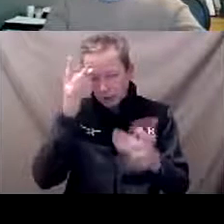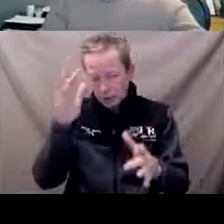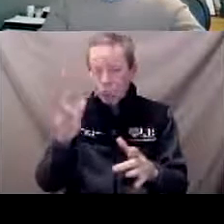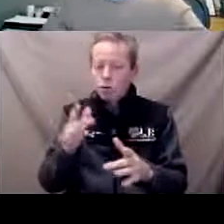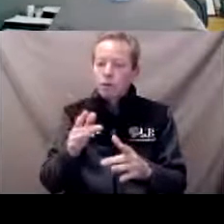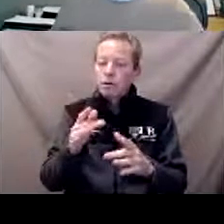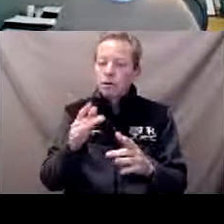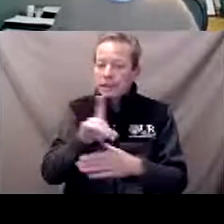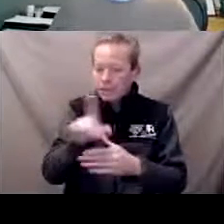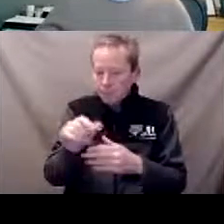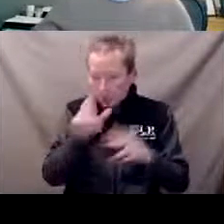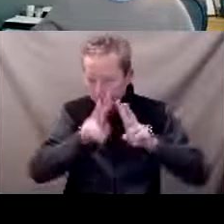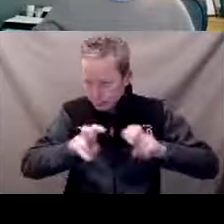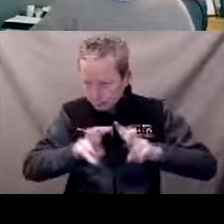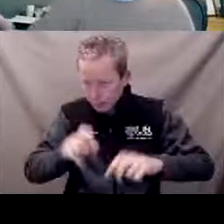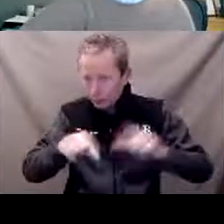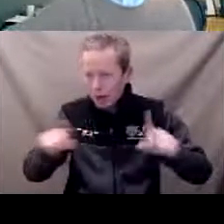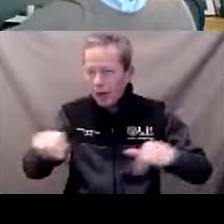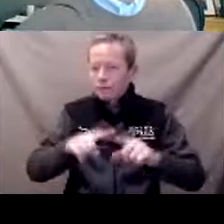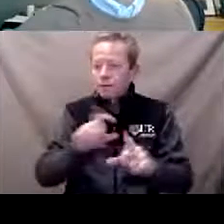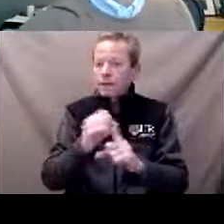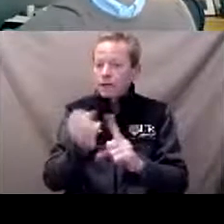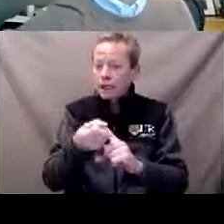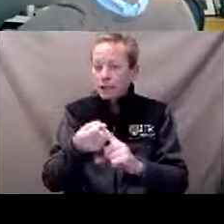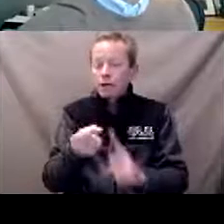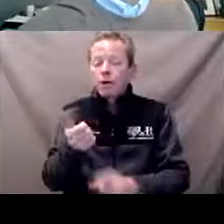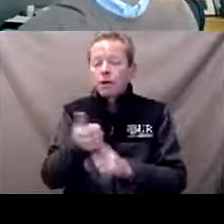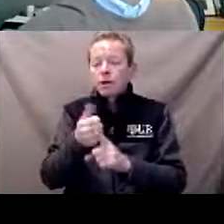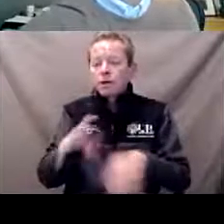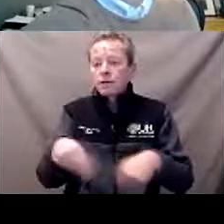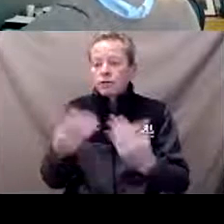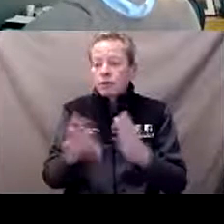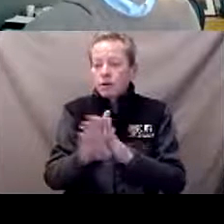of settings. Dr. McMillan has contributed to development and co-authored the 2011